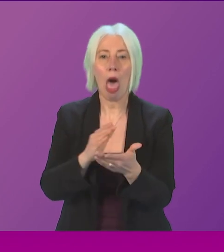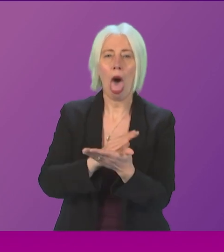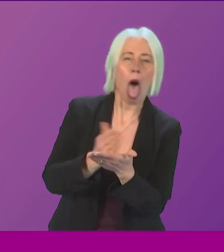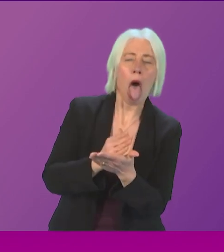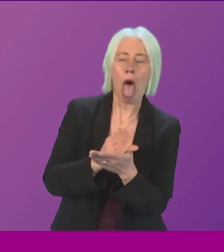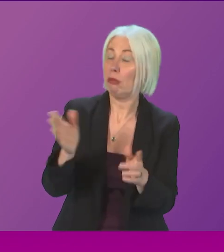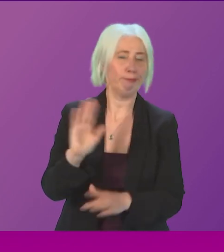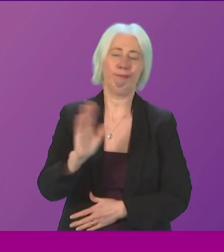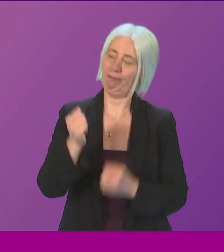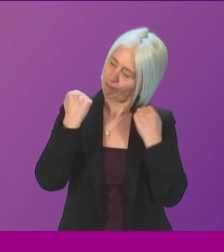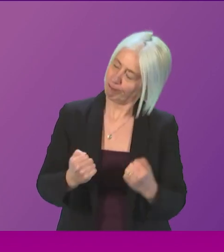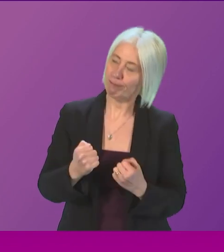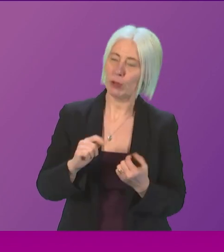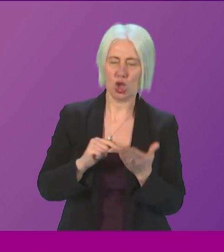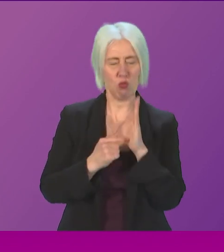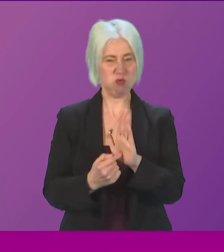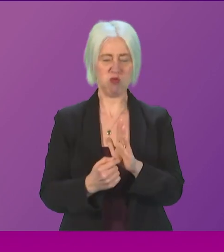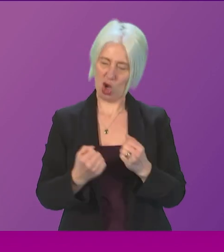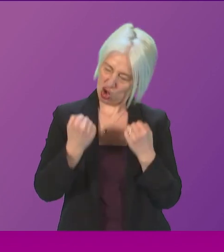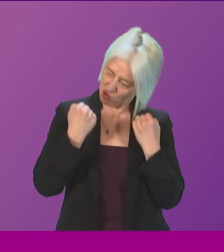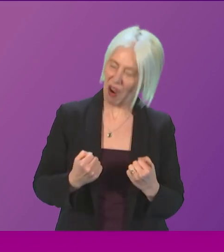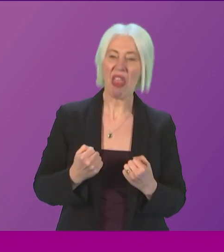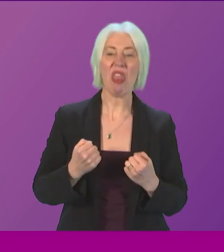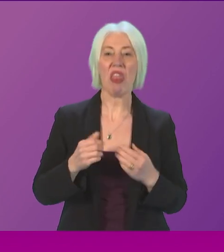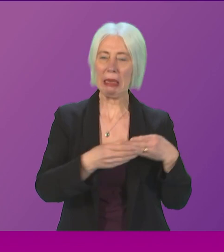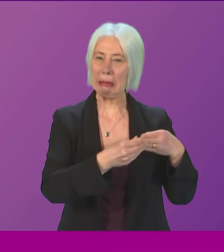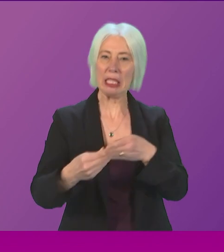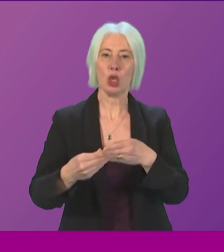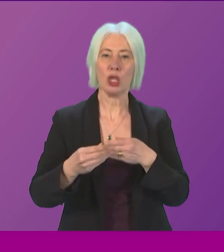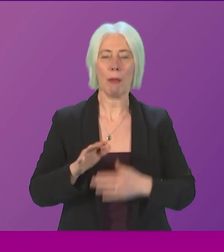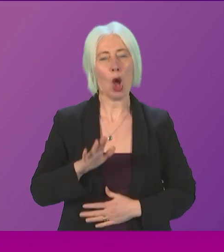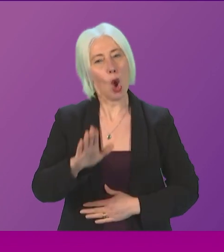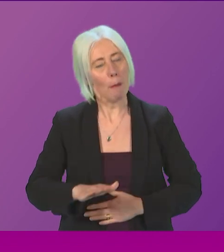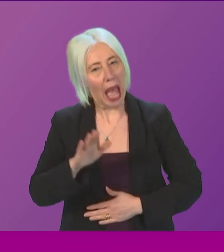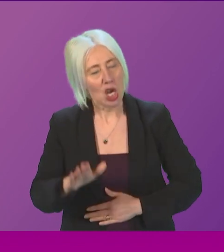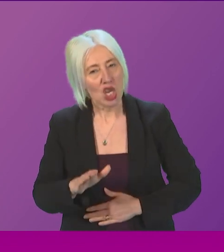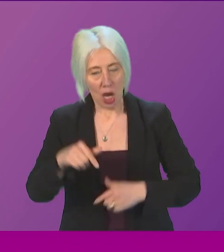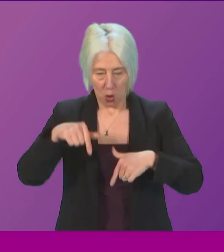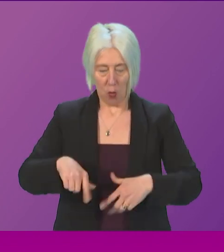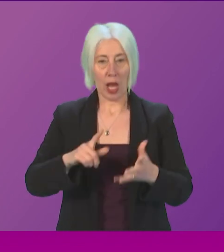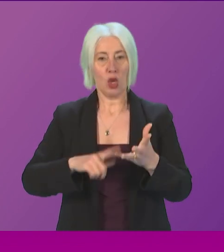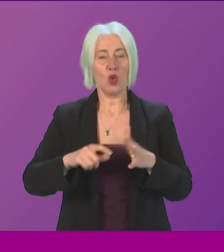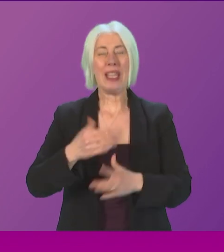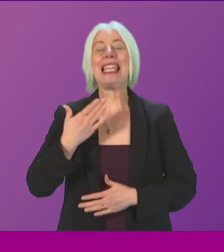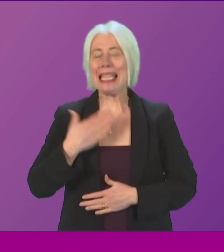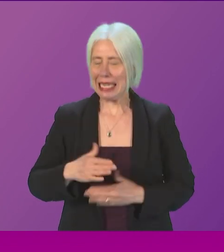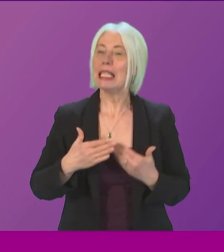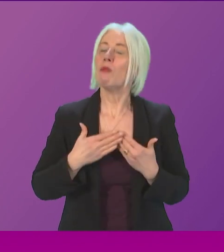She demonstrated strength, leadership and compassion when our country needed that most.